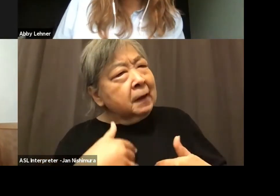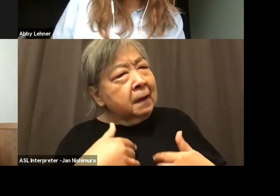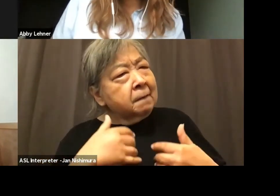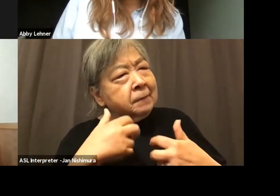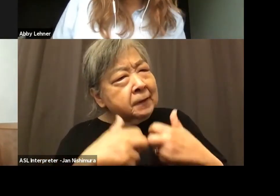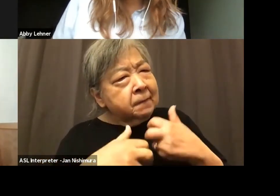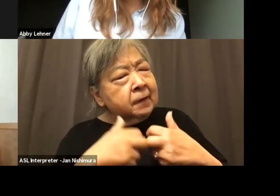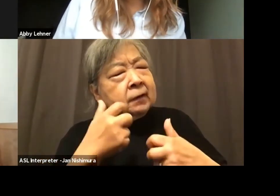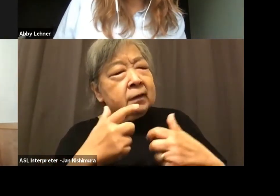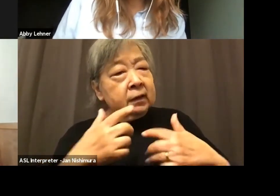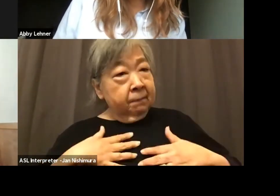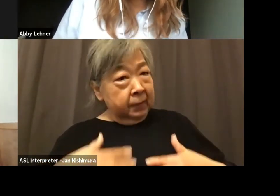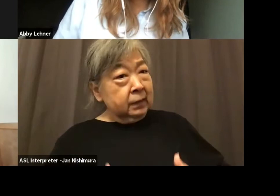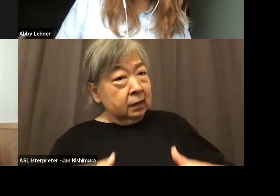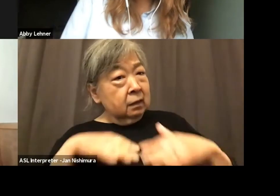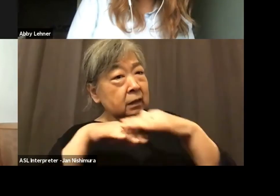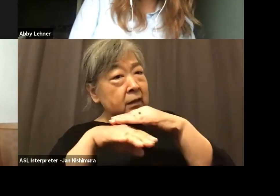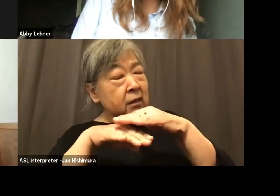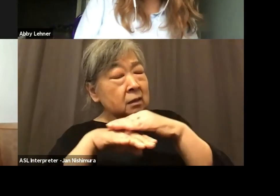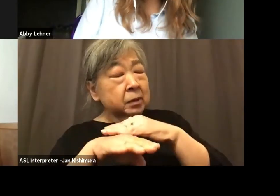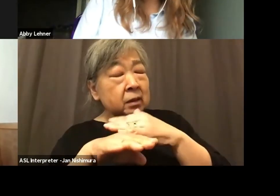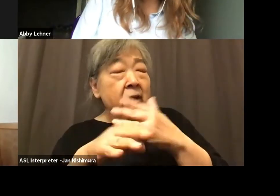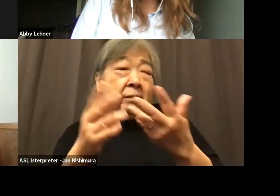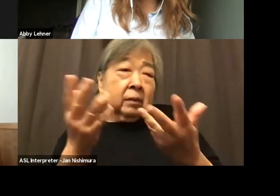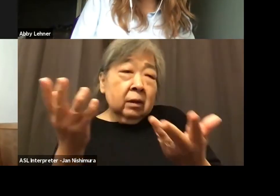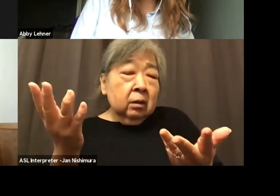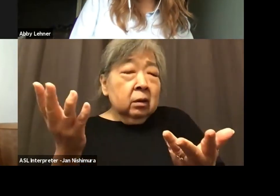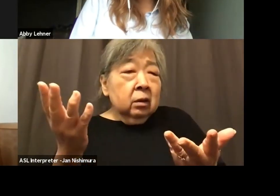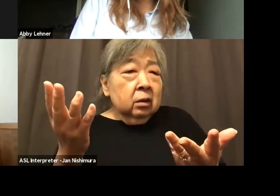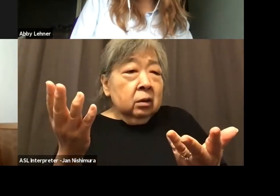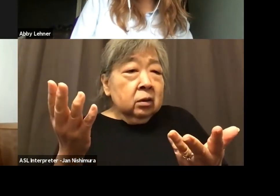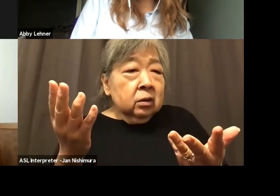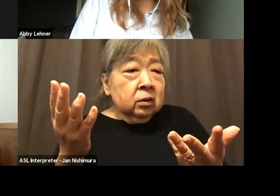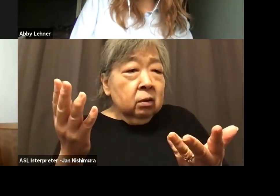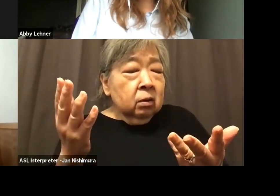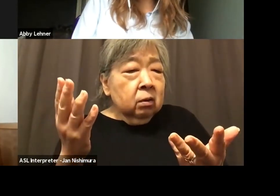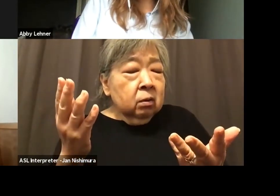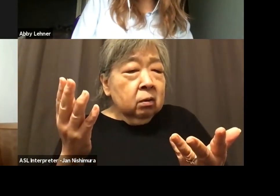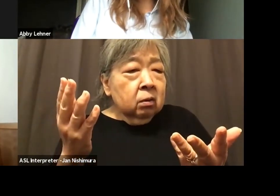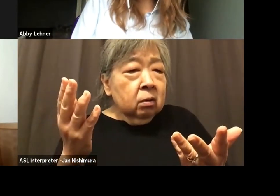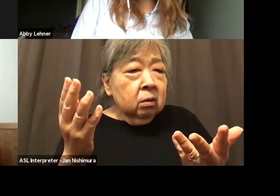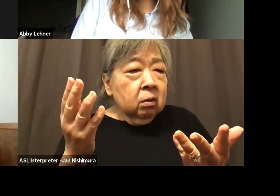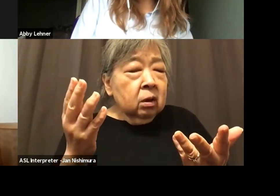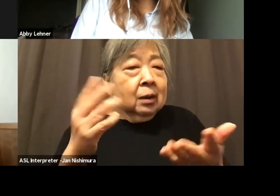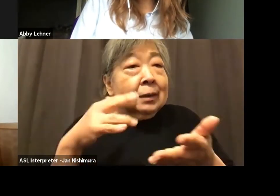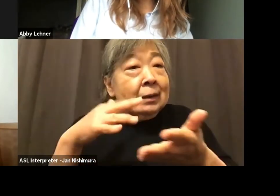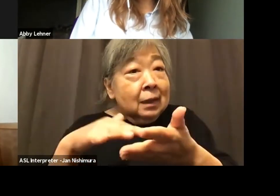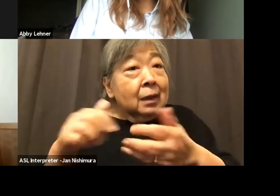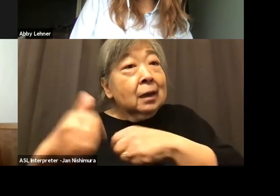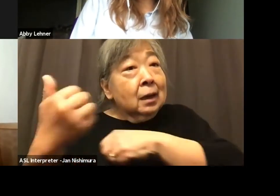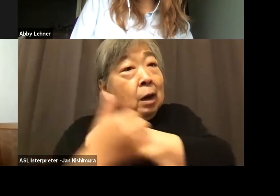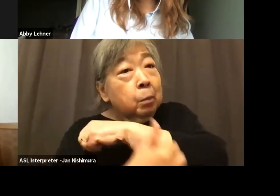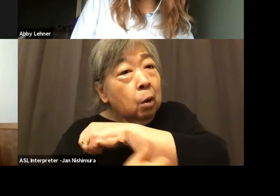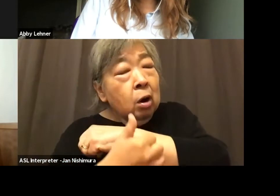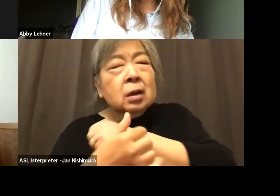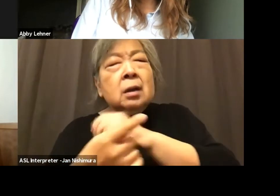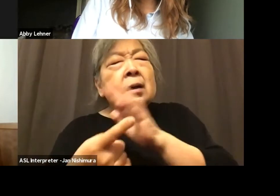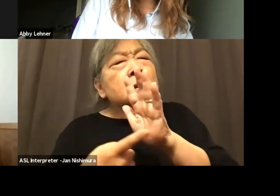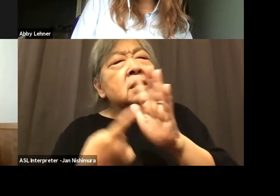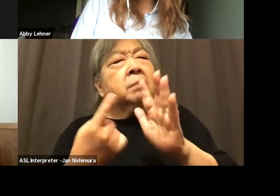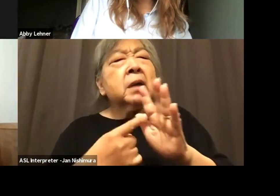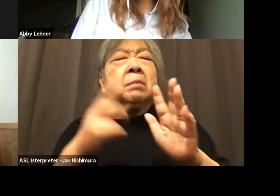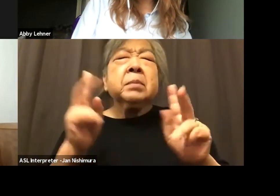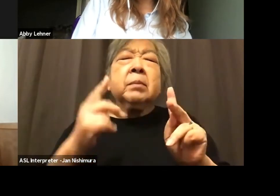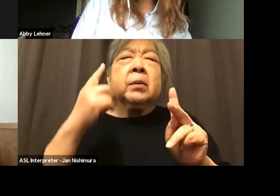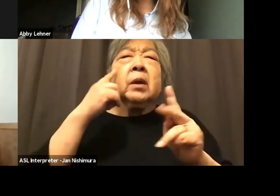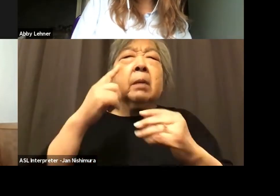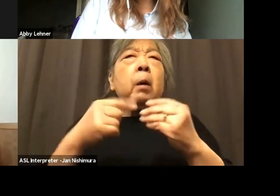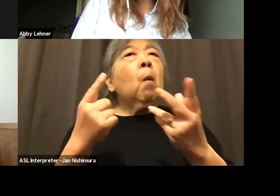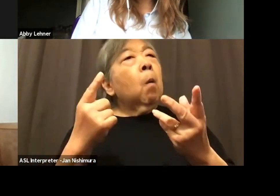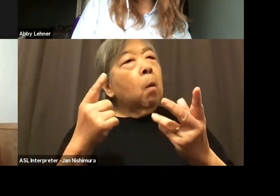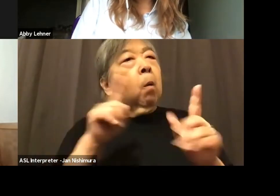It just goes to show study abroad, sometimes people think about going to developed or kind of